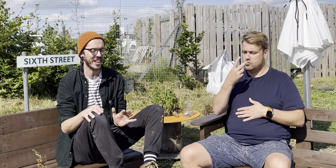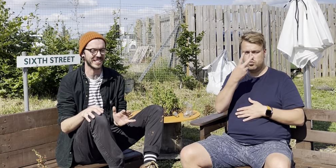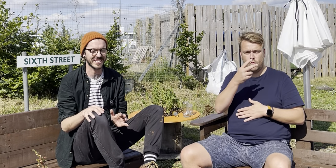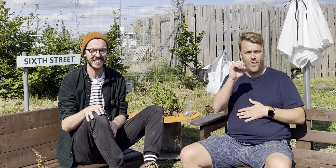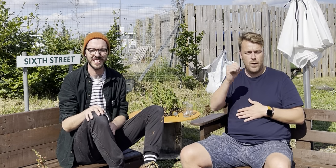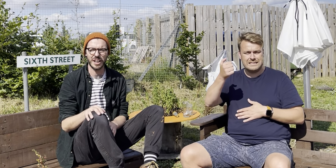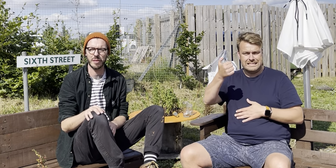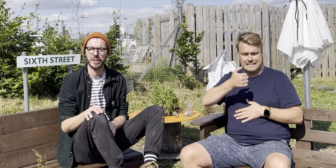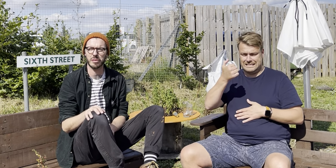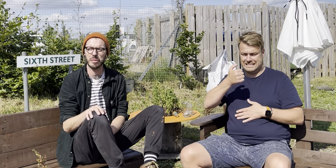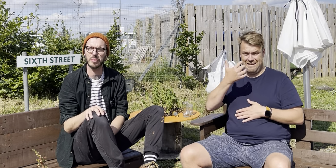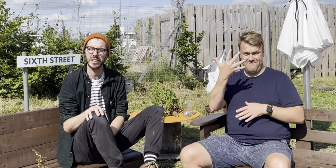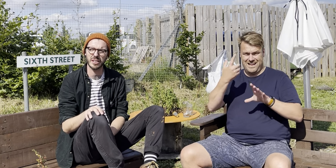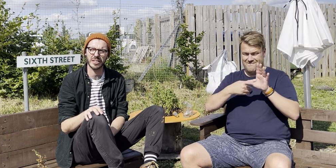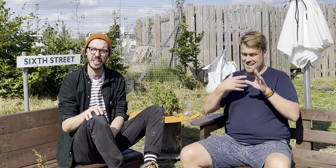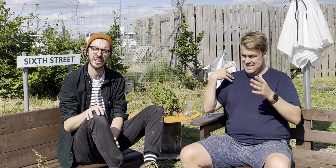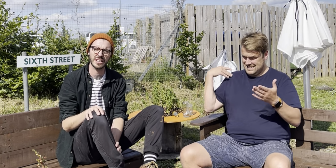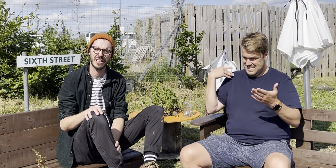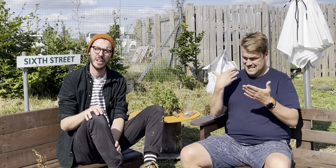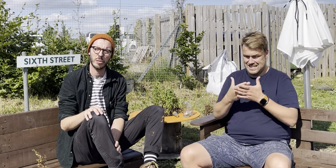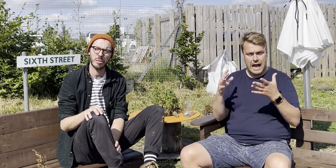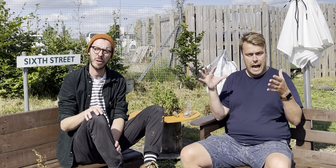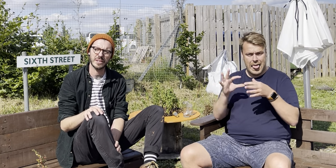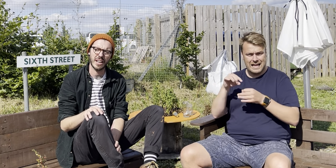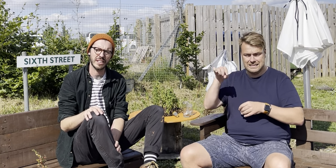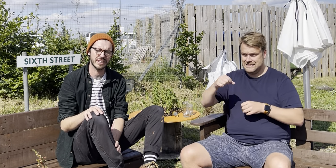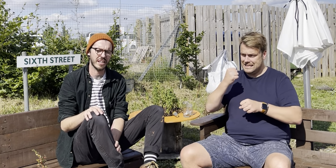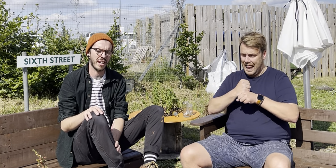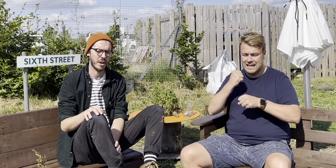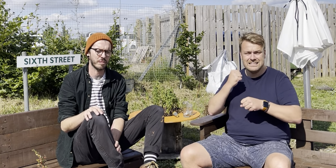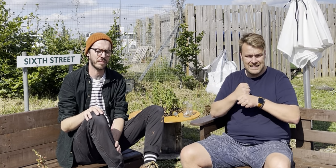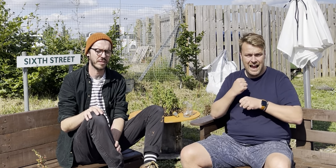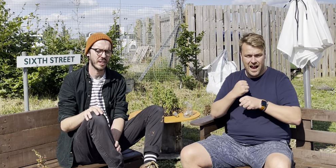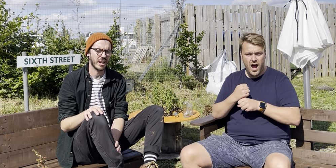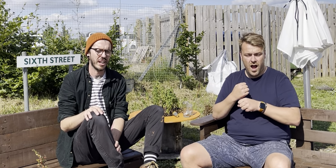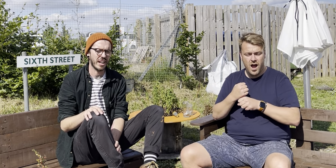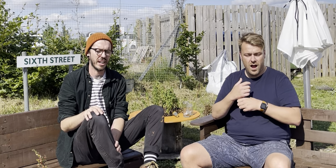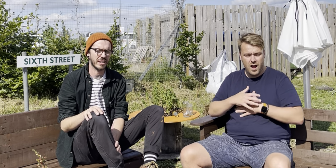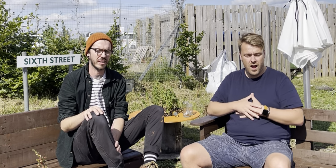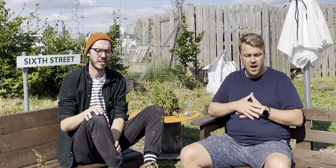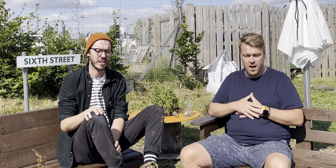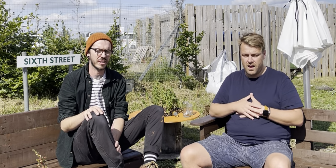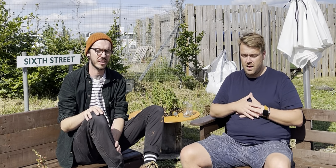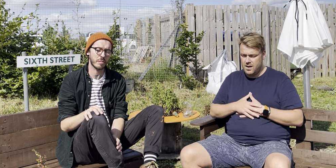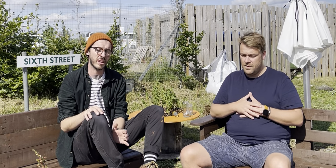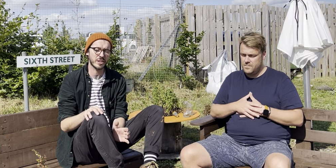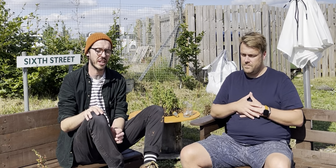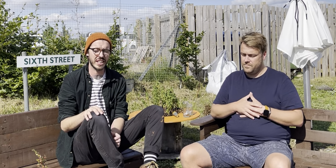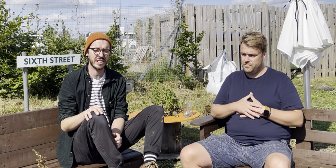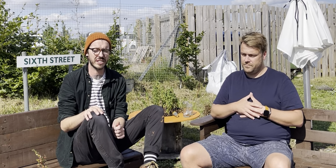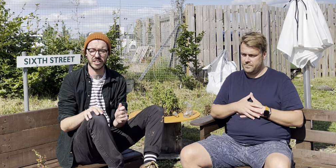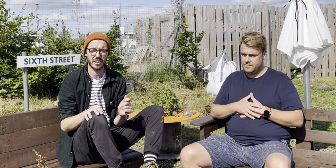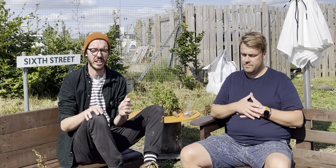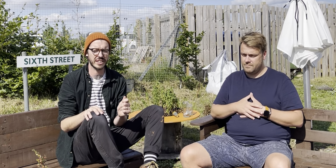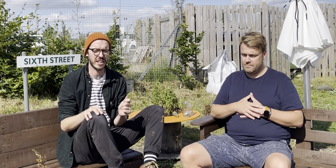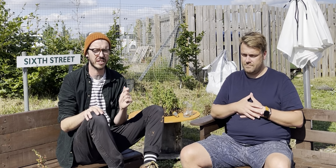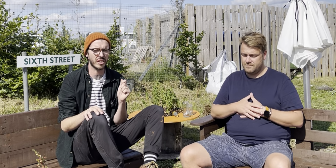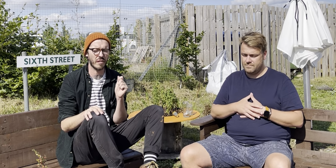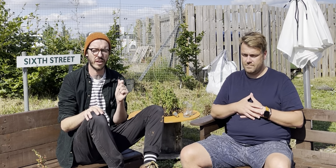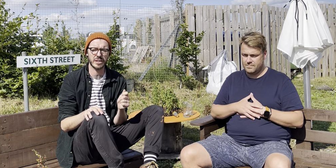years um that we've been working on this process um and some of those ideas like i said start very